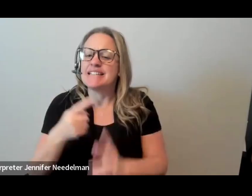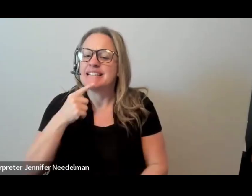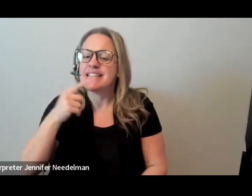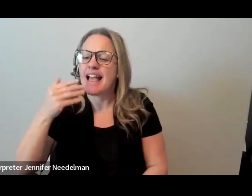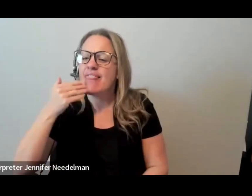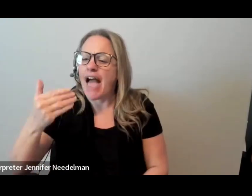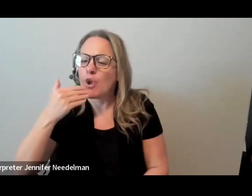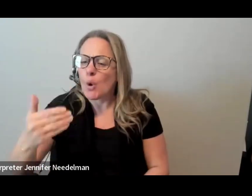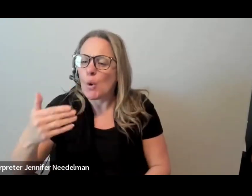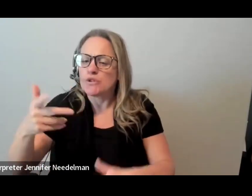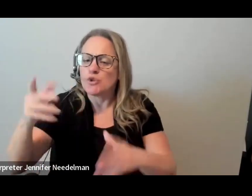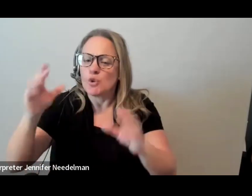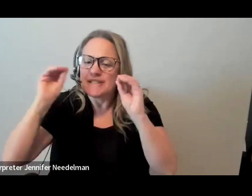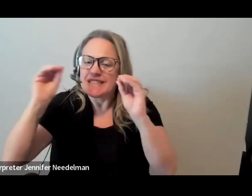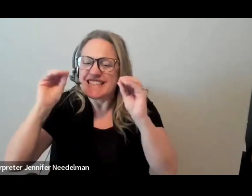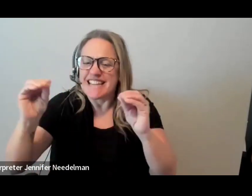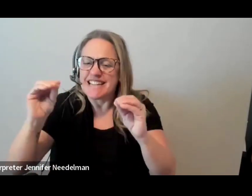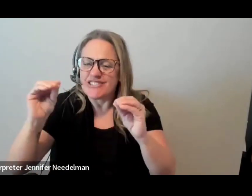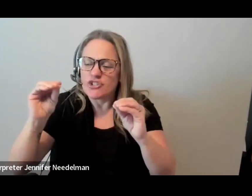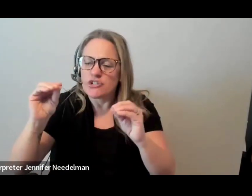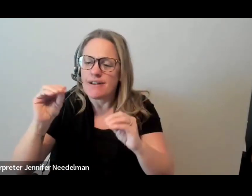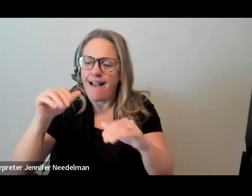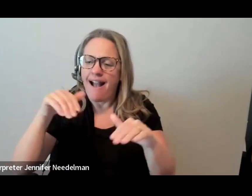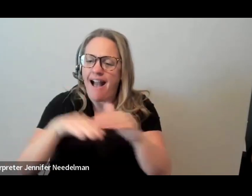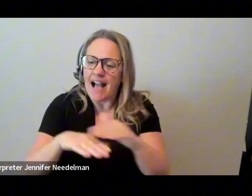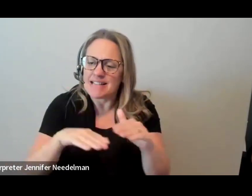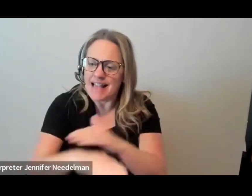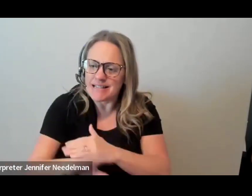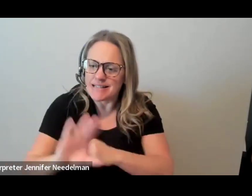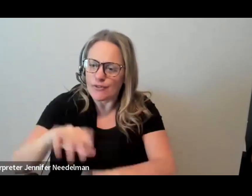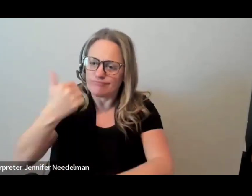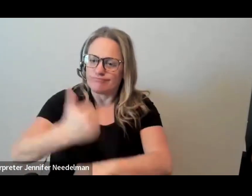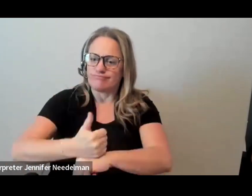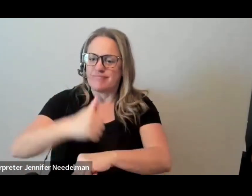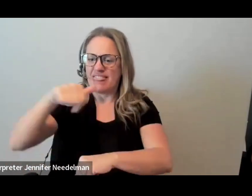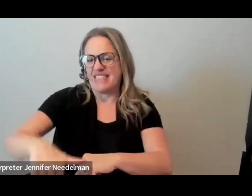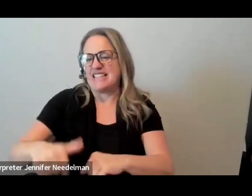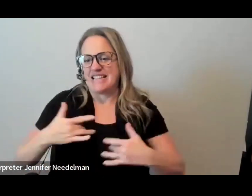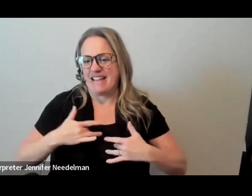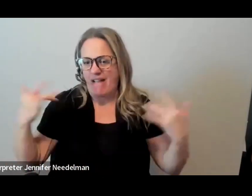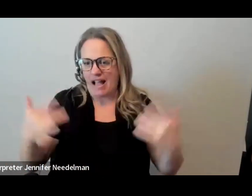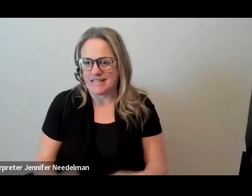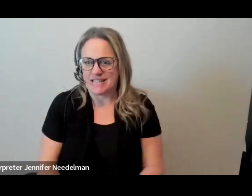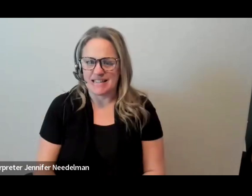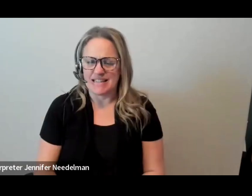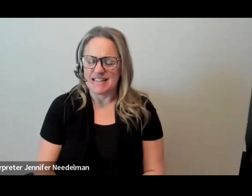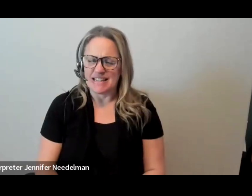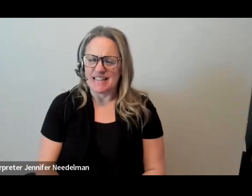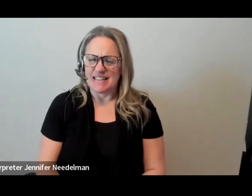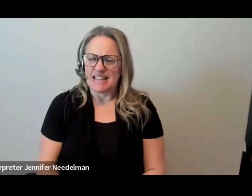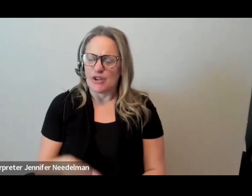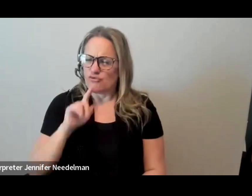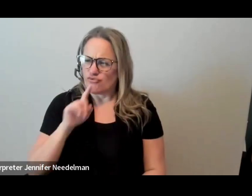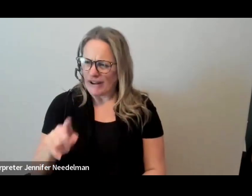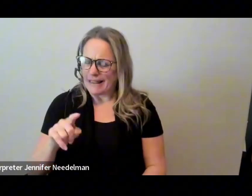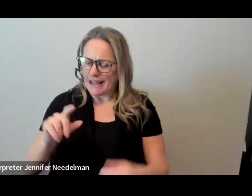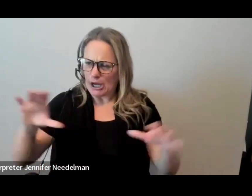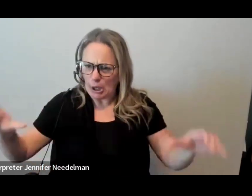to Teach Access for hosting and organizing this event and really bringing this eclectic group together